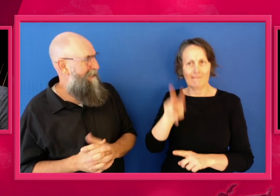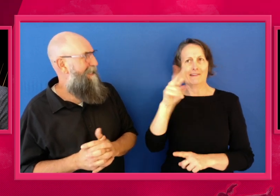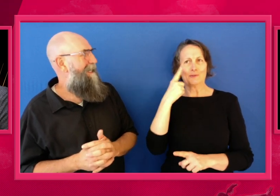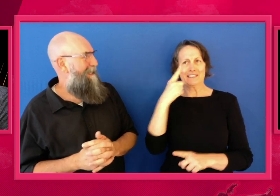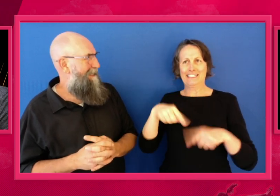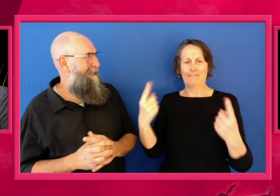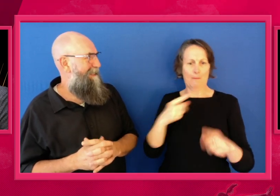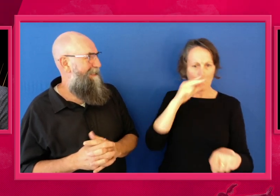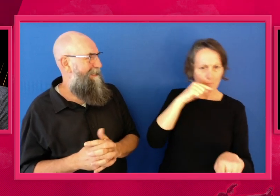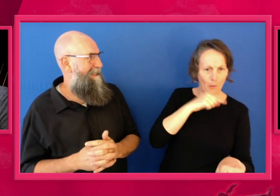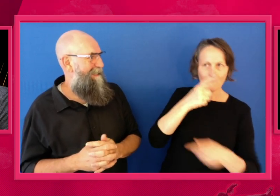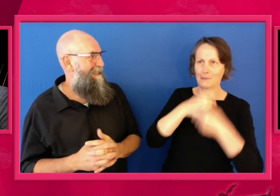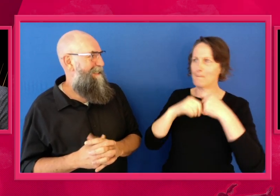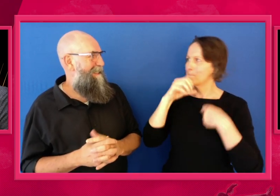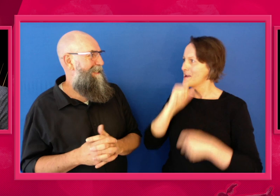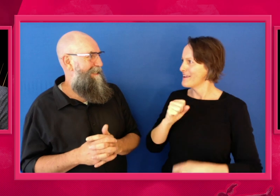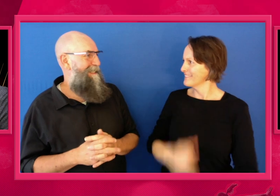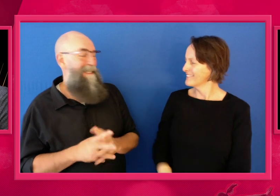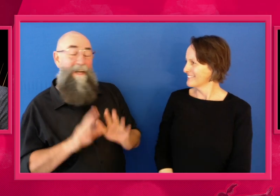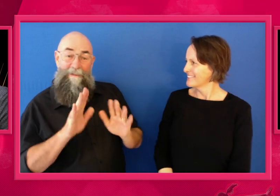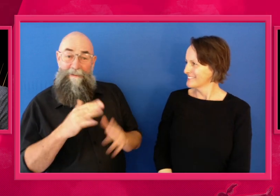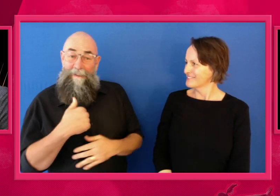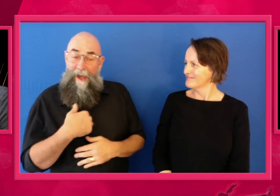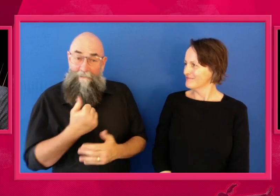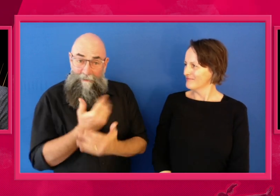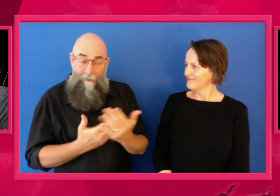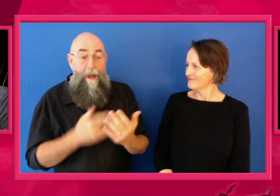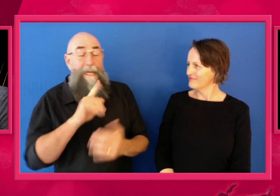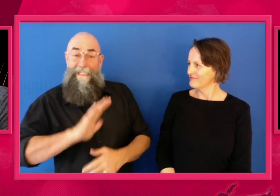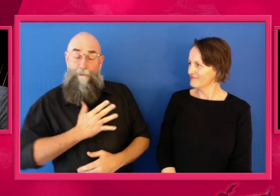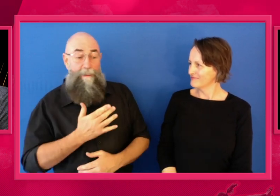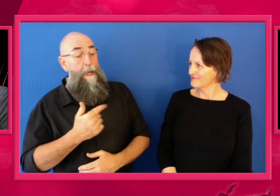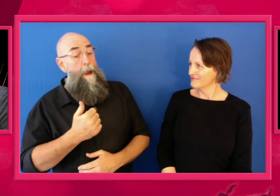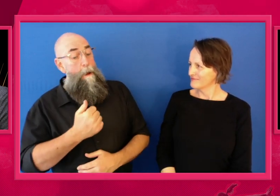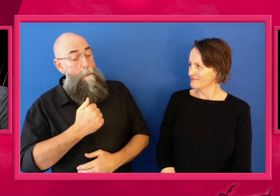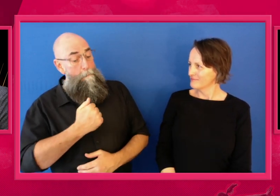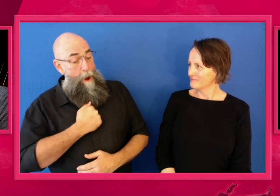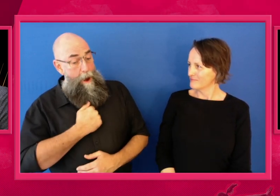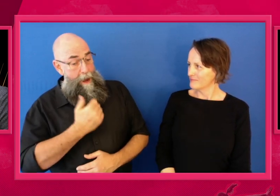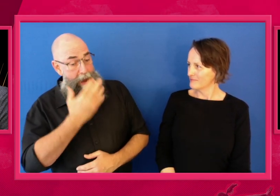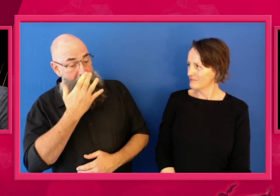Kurt Fearnley: The thing that spins me, there's the same age difference between me and Rheed